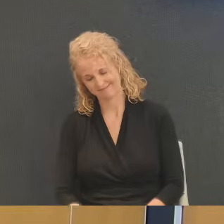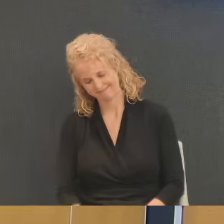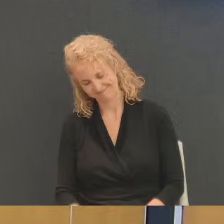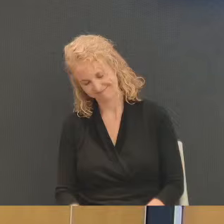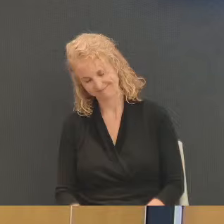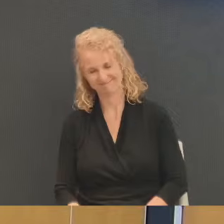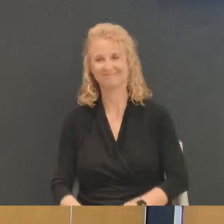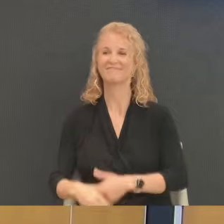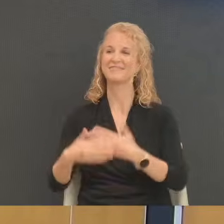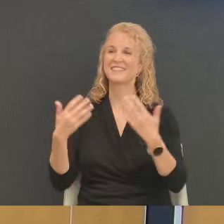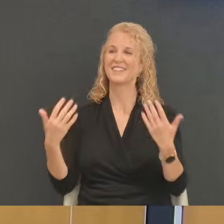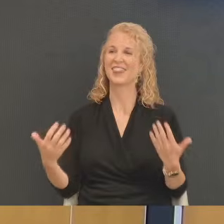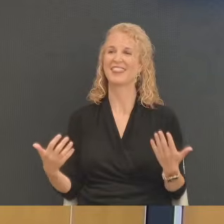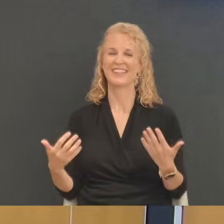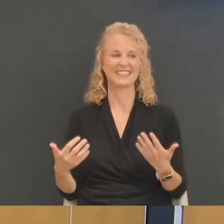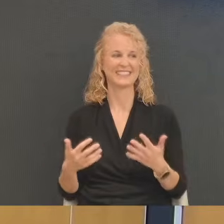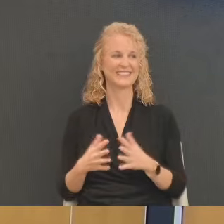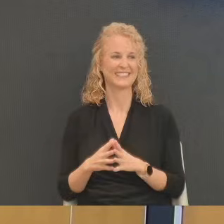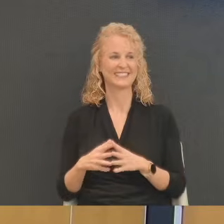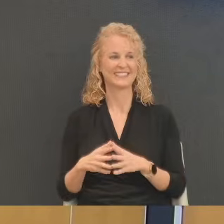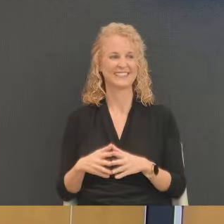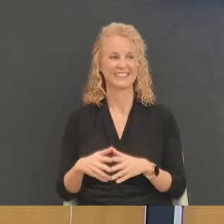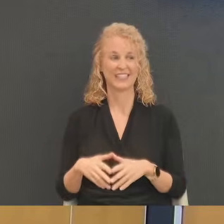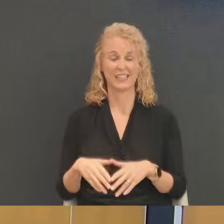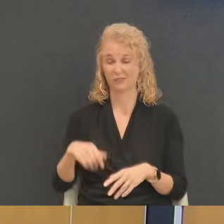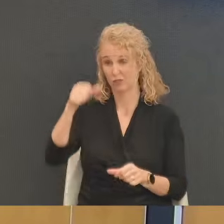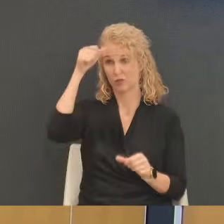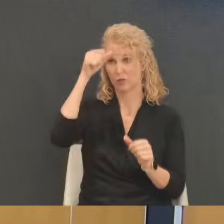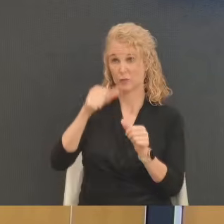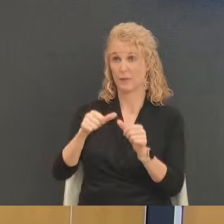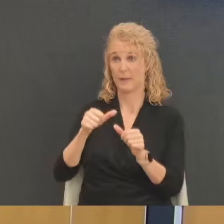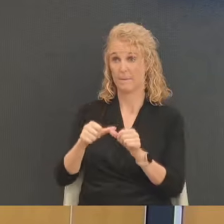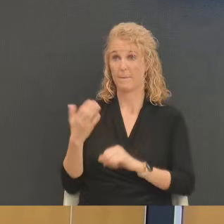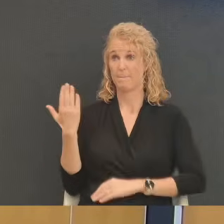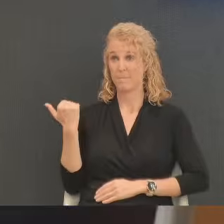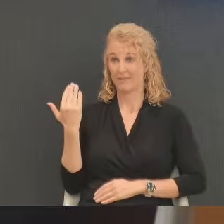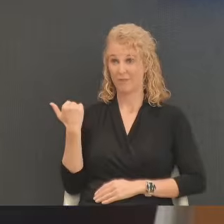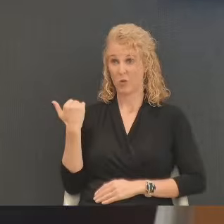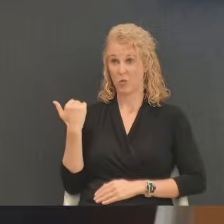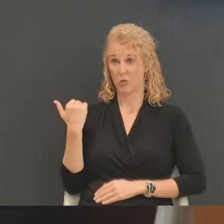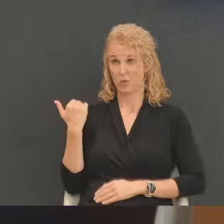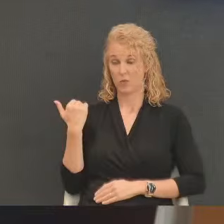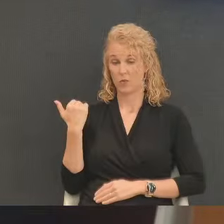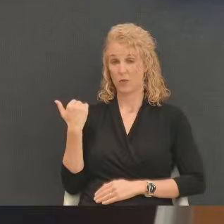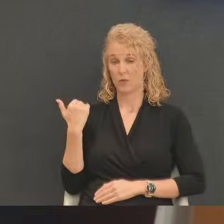this is Commissioner so you'll recall that prior to the negotiations around Paycor Stadium with the